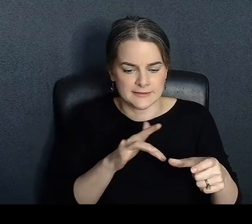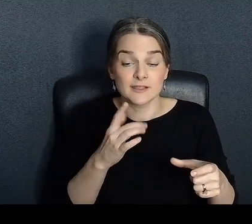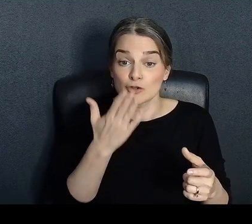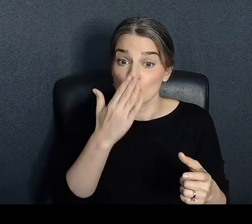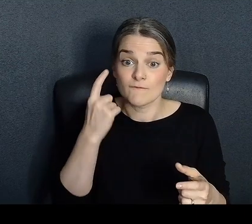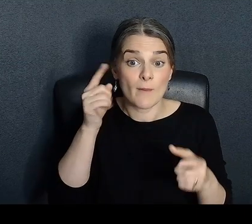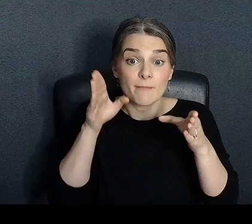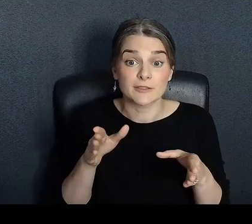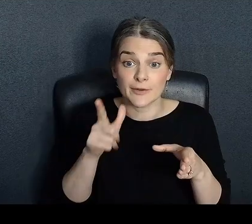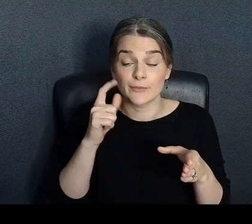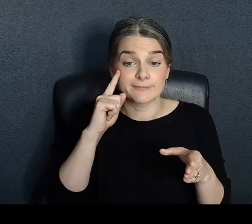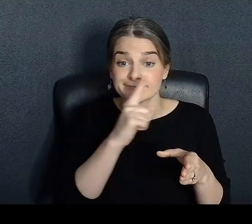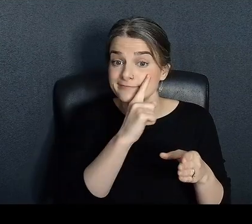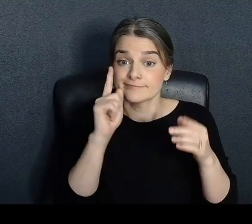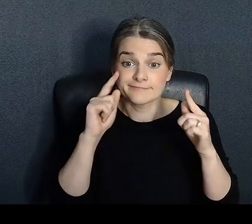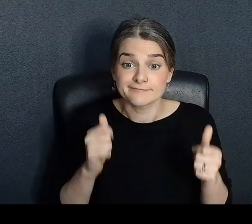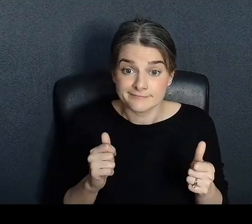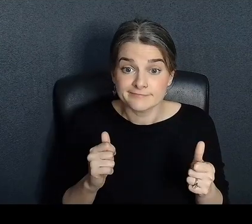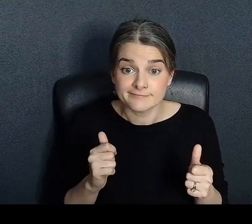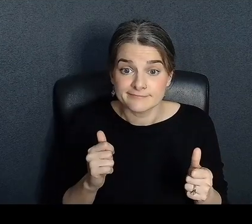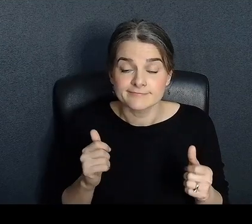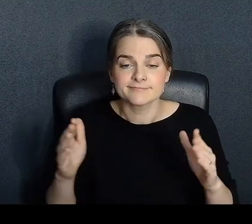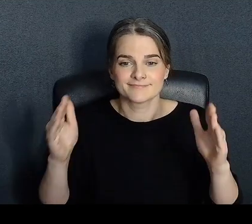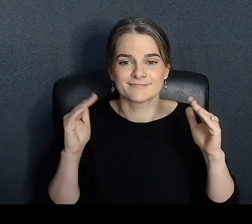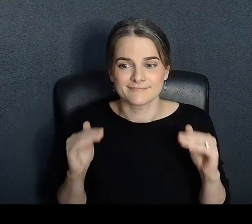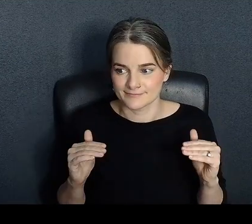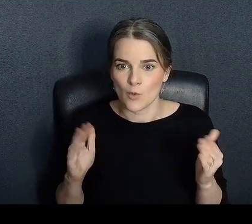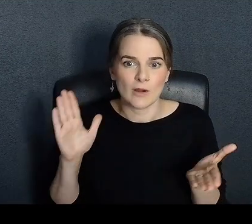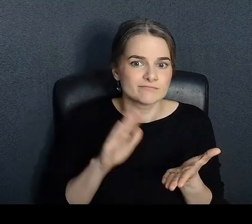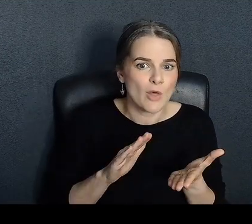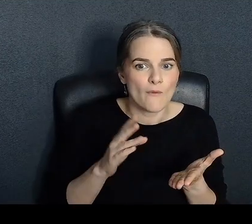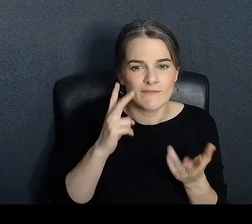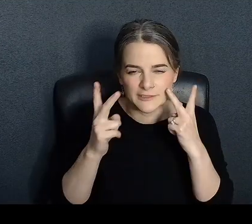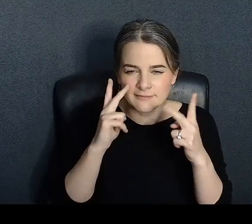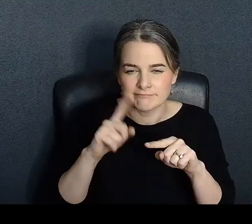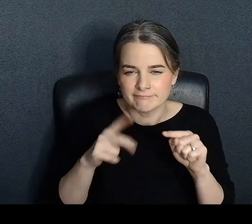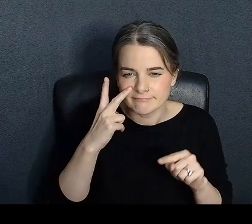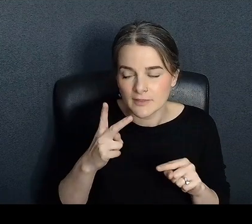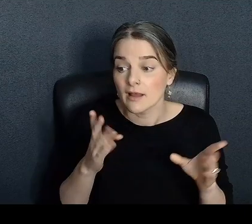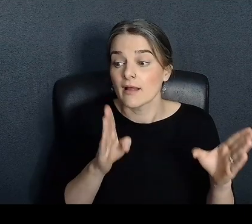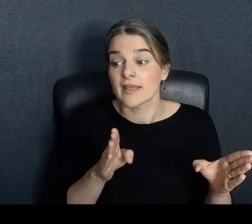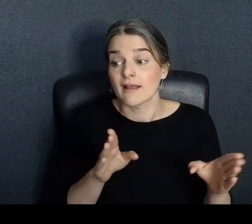To the left, there we have that box with the strobe light.